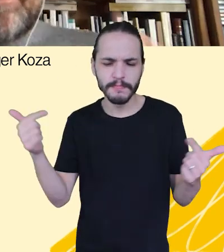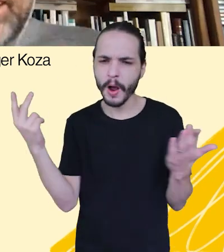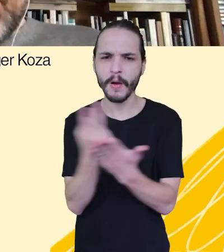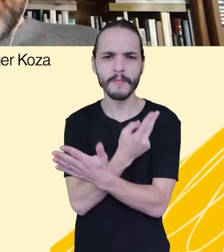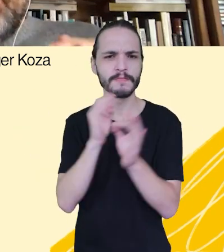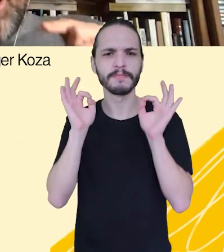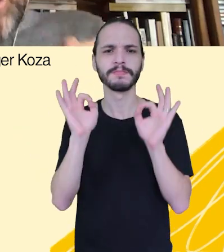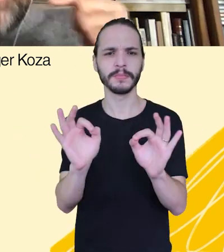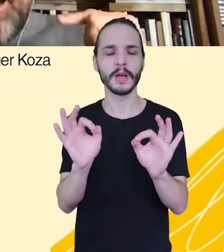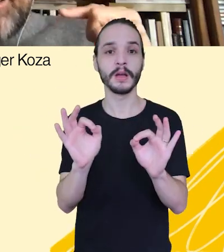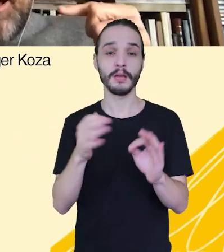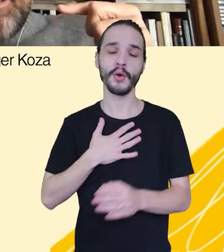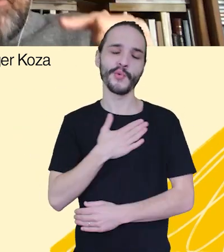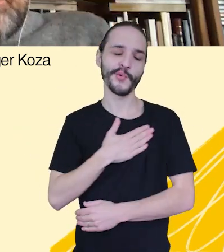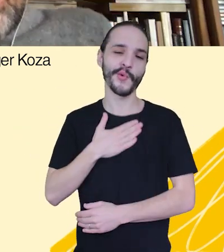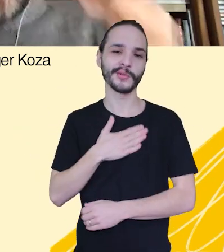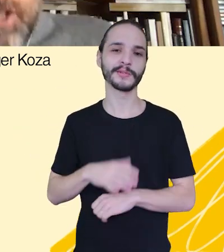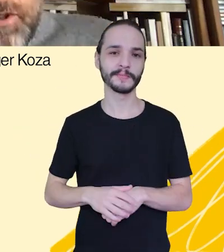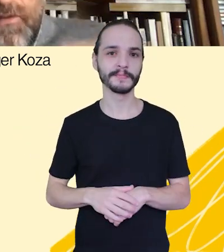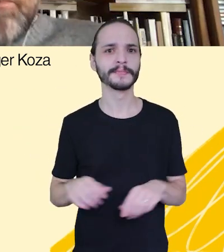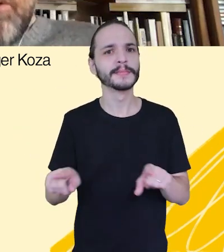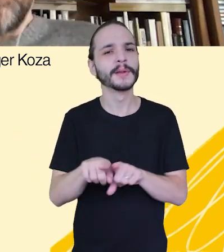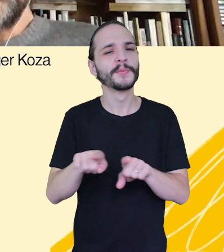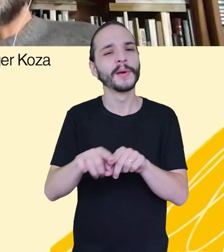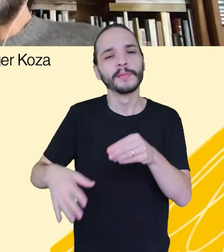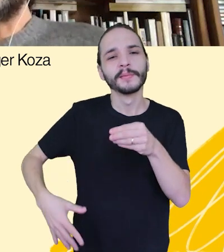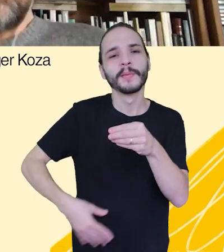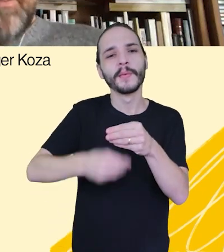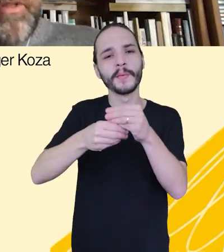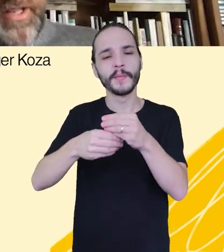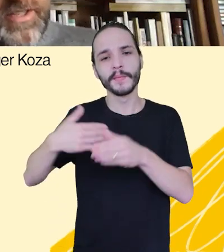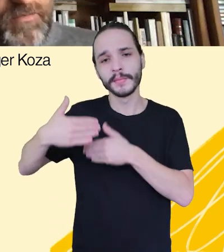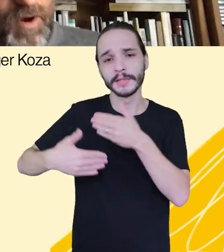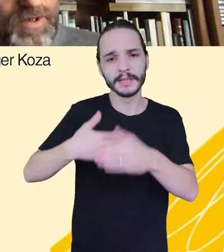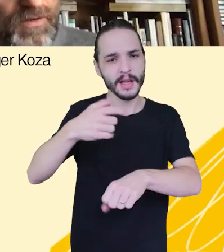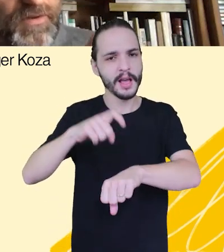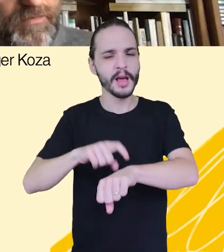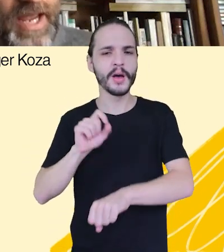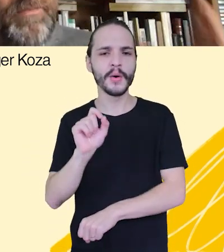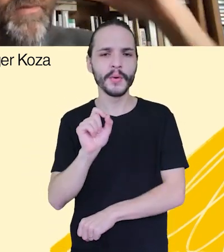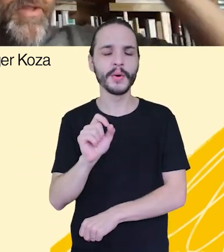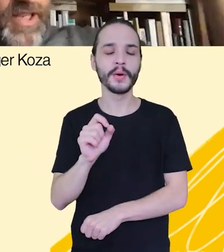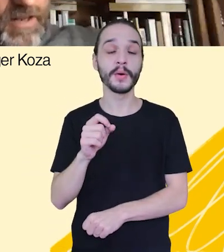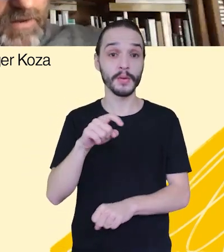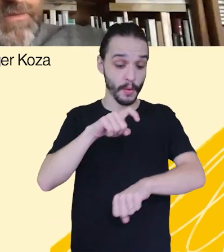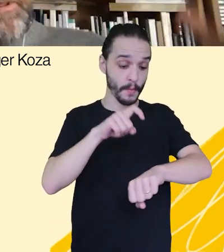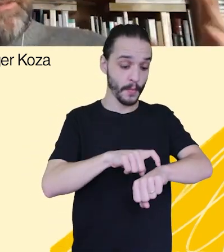Let me add another process of the moment. Because one thing is the moment of the paper, thinking about the film